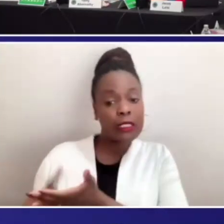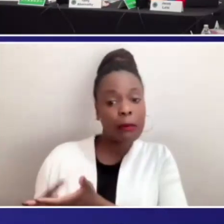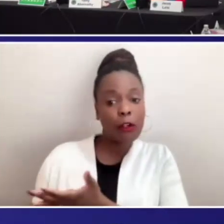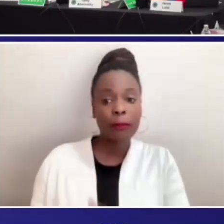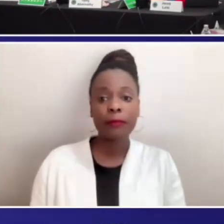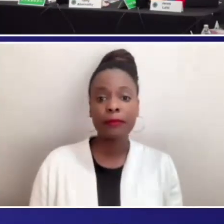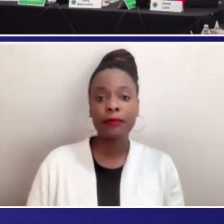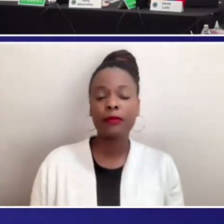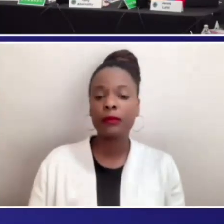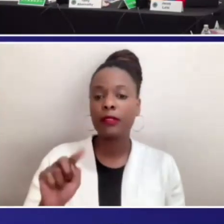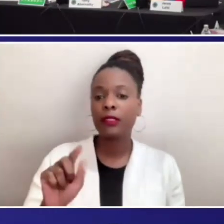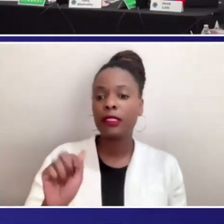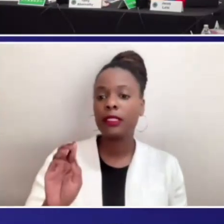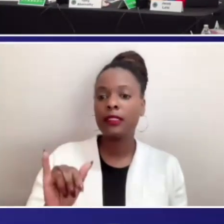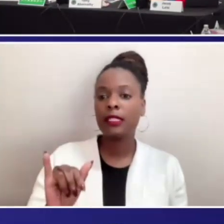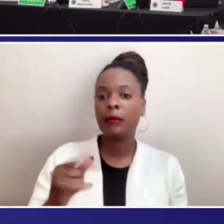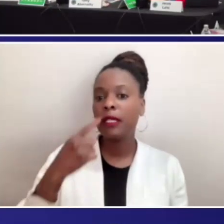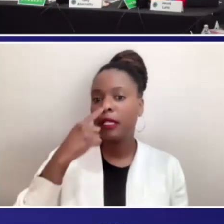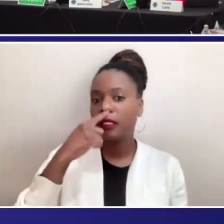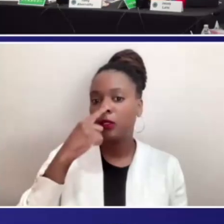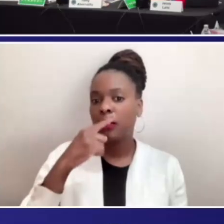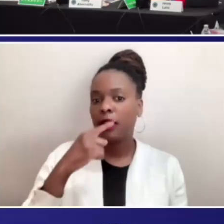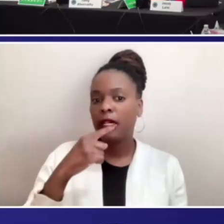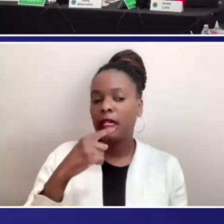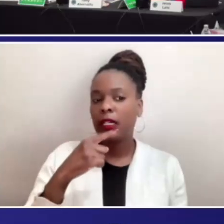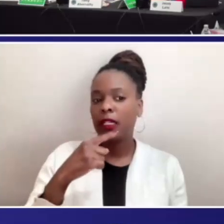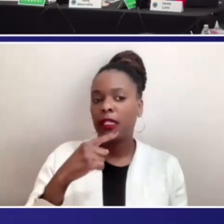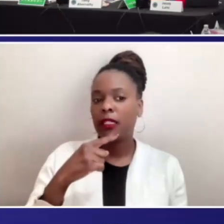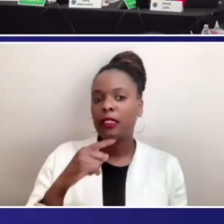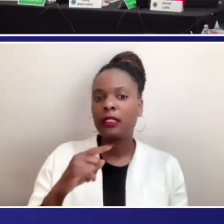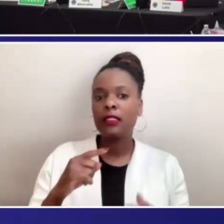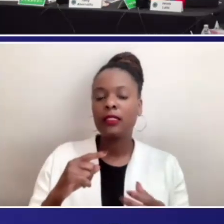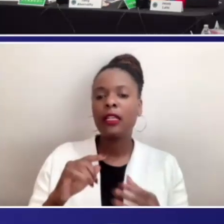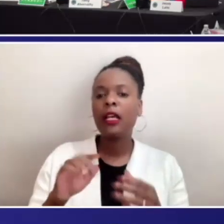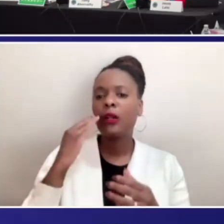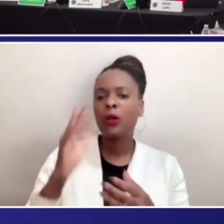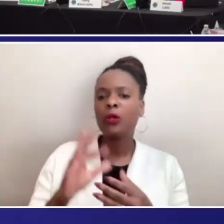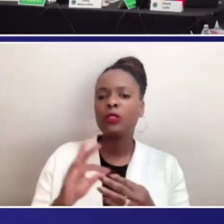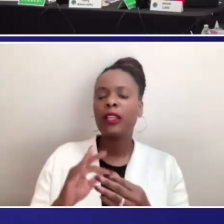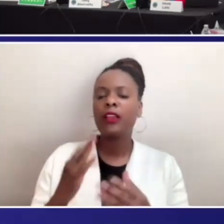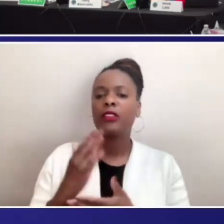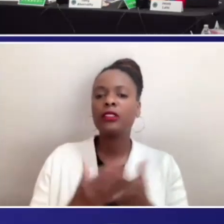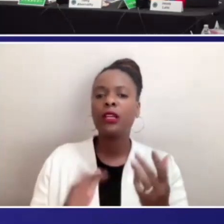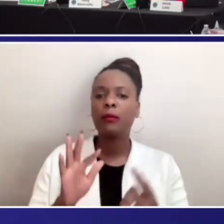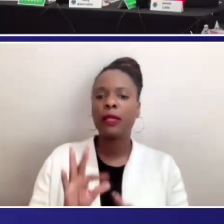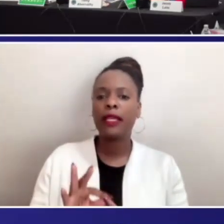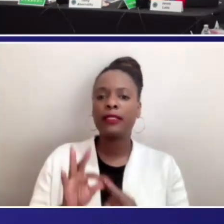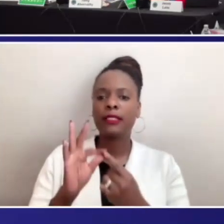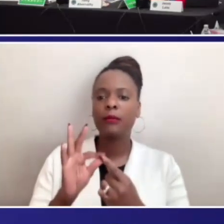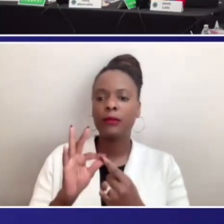Tamy, could you outline? I know you said there were some exceptions. We're doing a caucus on 685.203 loan